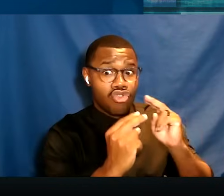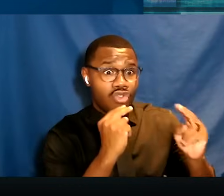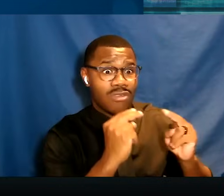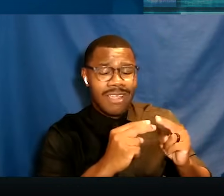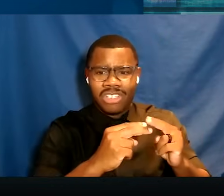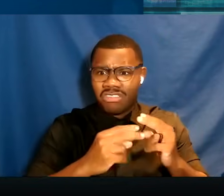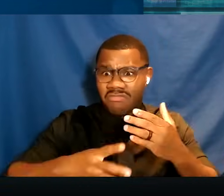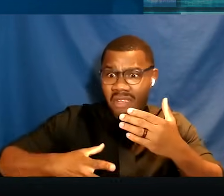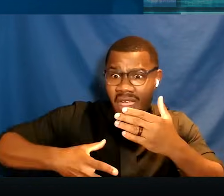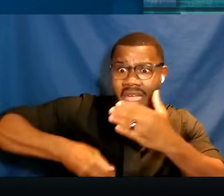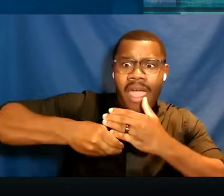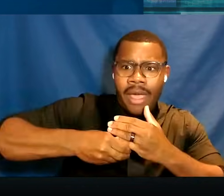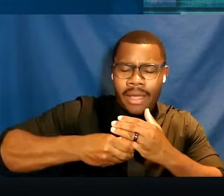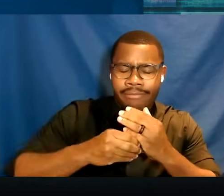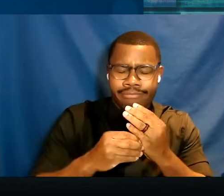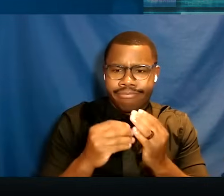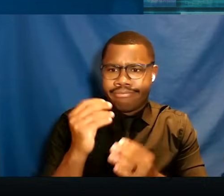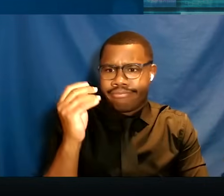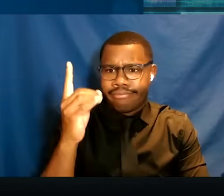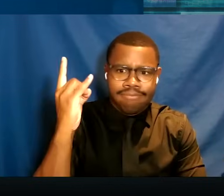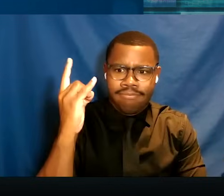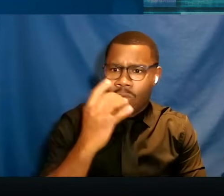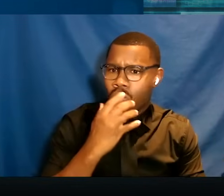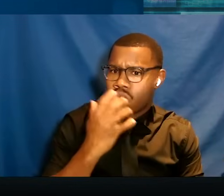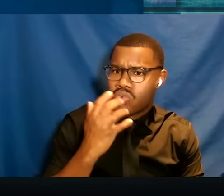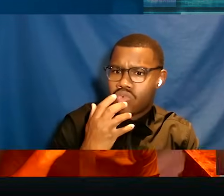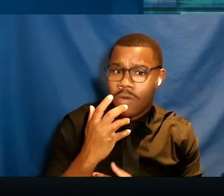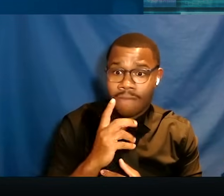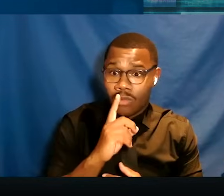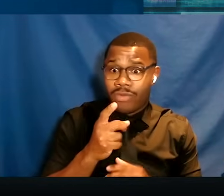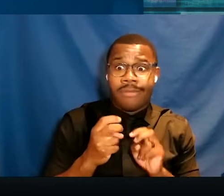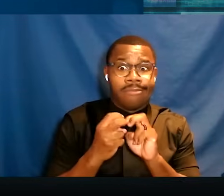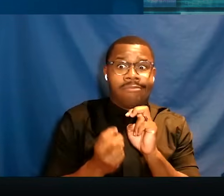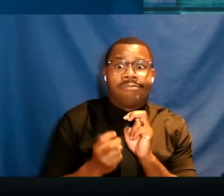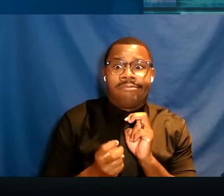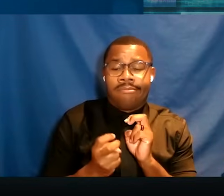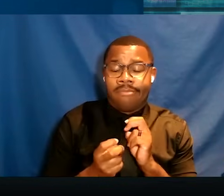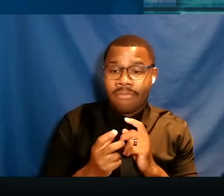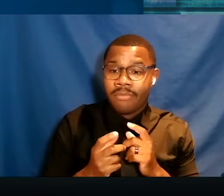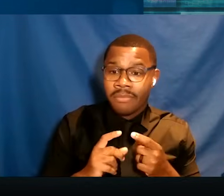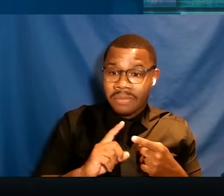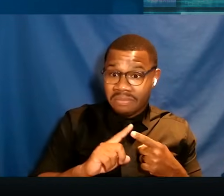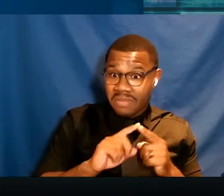I mean, it is a jaw-dropping achievement and it's not the only thing in the deal for background actors either.